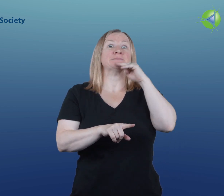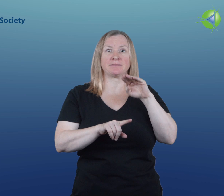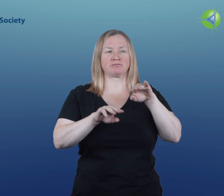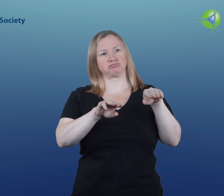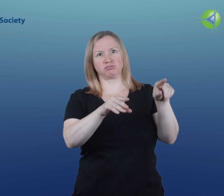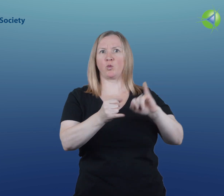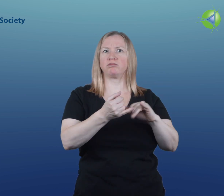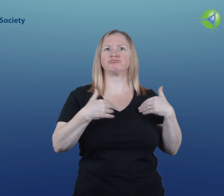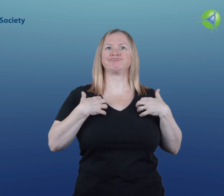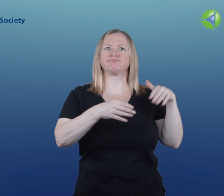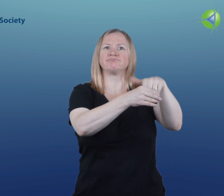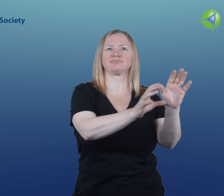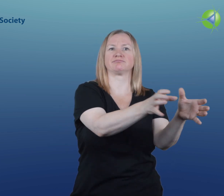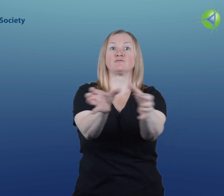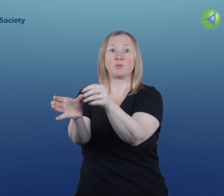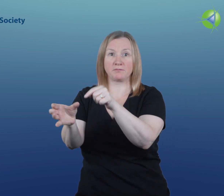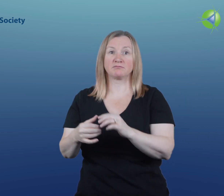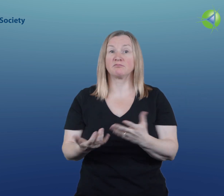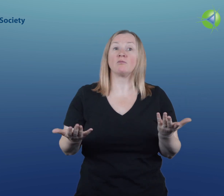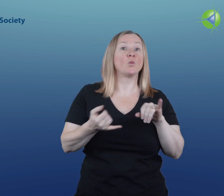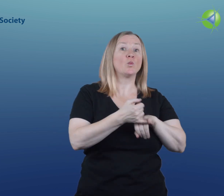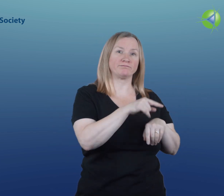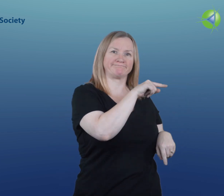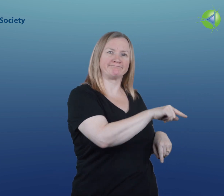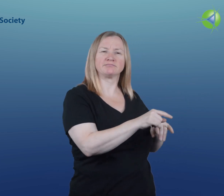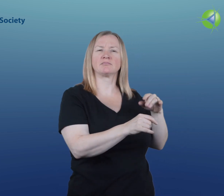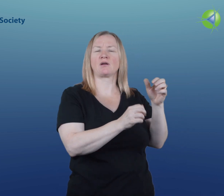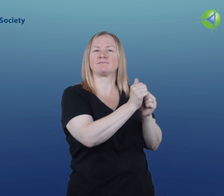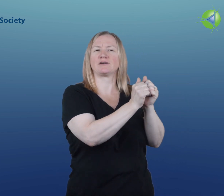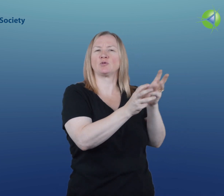including industry, user groups,